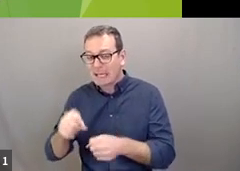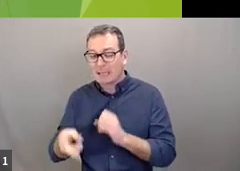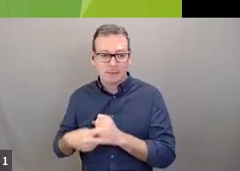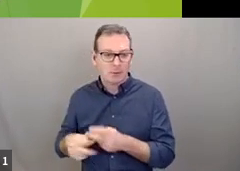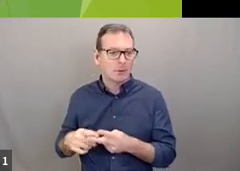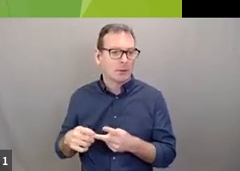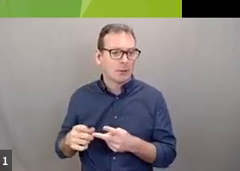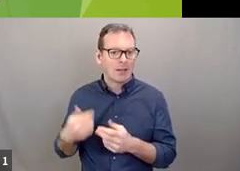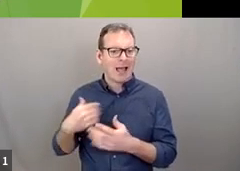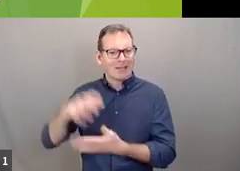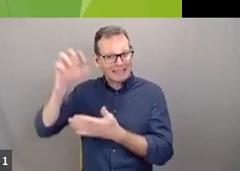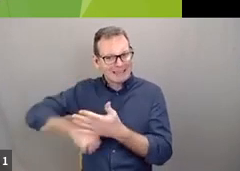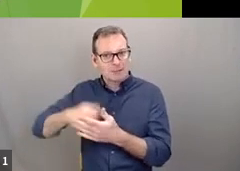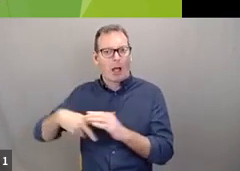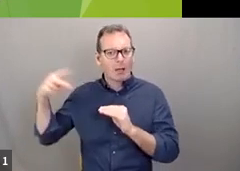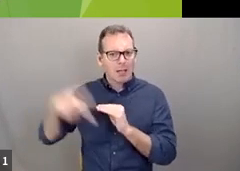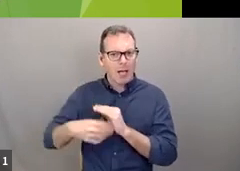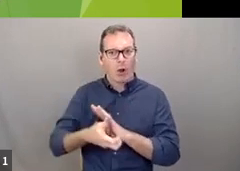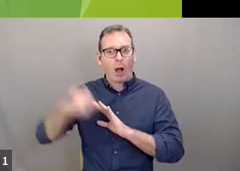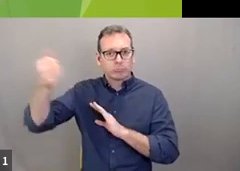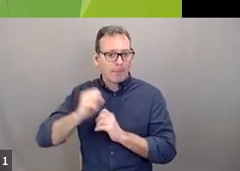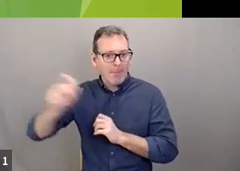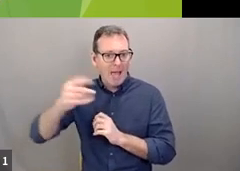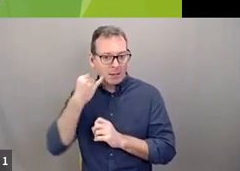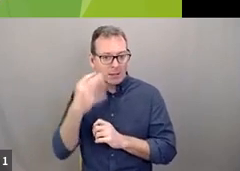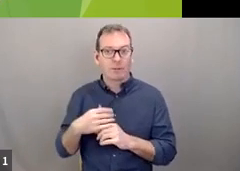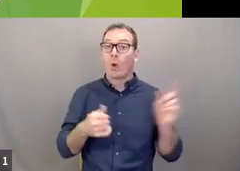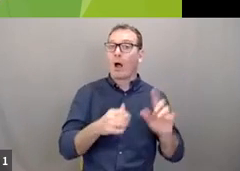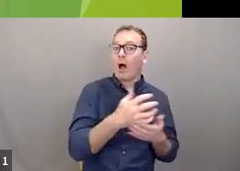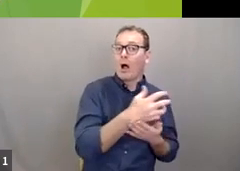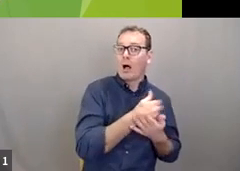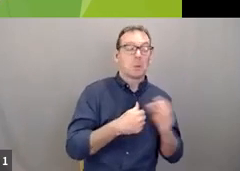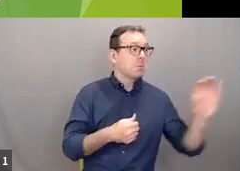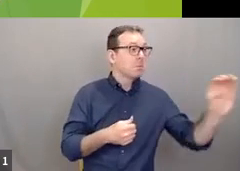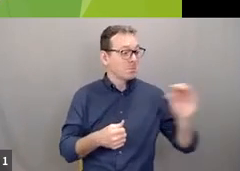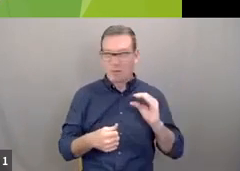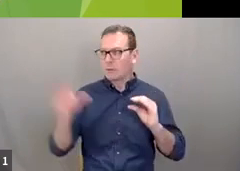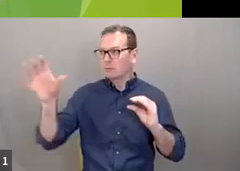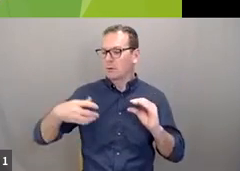income sources including other disability income sources at 100 percent the restriction all served